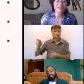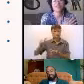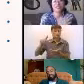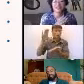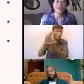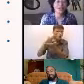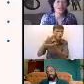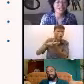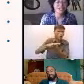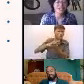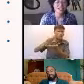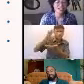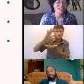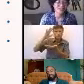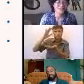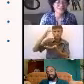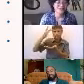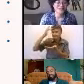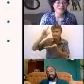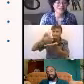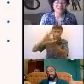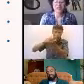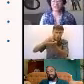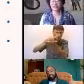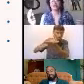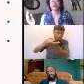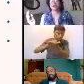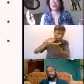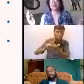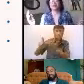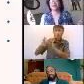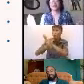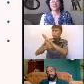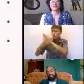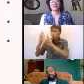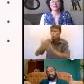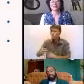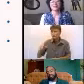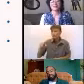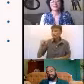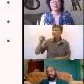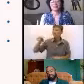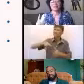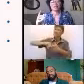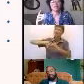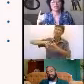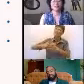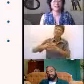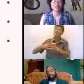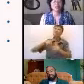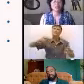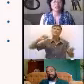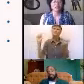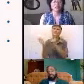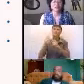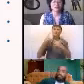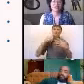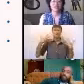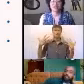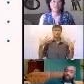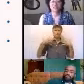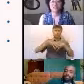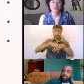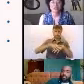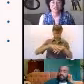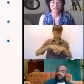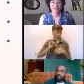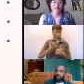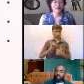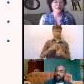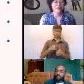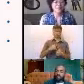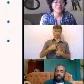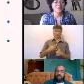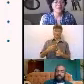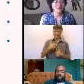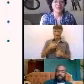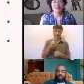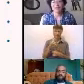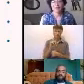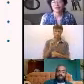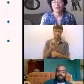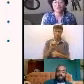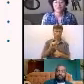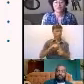the entire culture around the intersection of race, class and gender. And if you just,